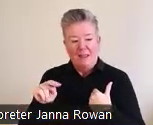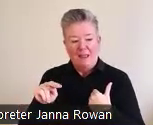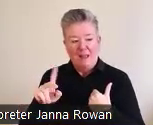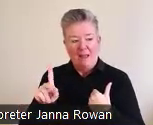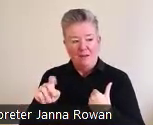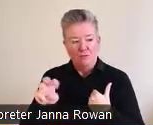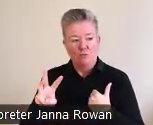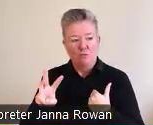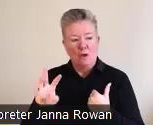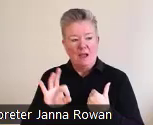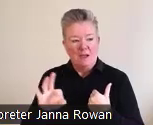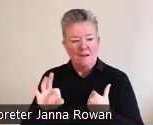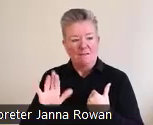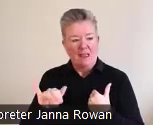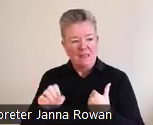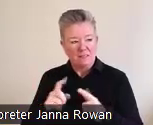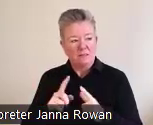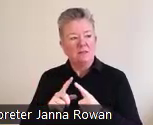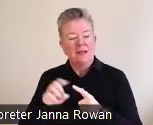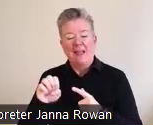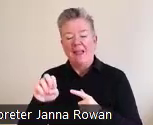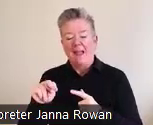when the United States Supreme Court came to